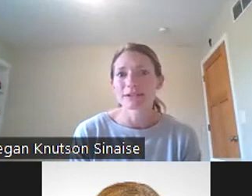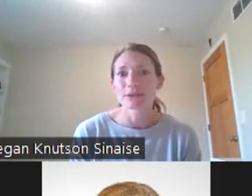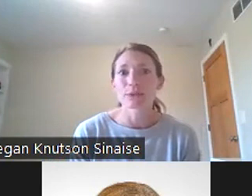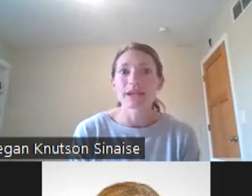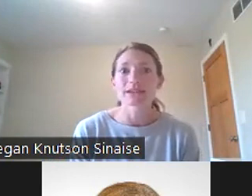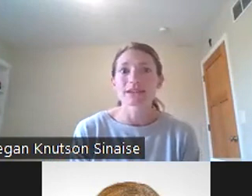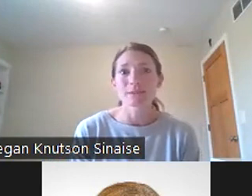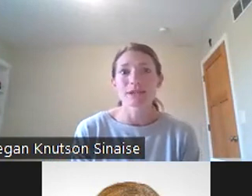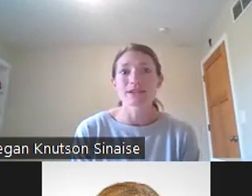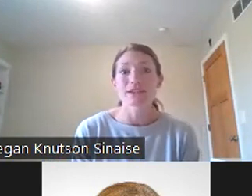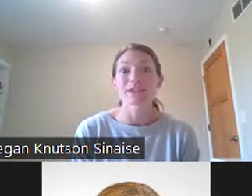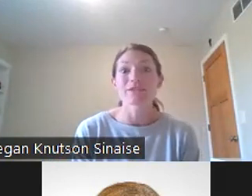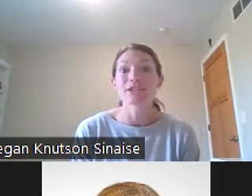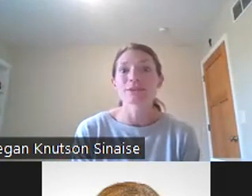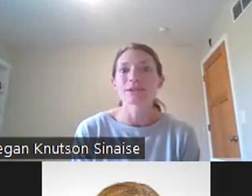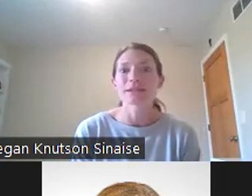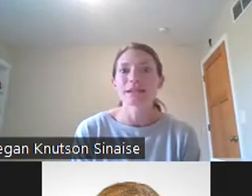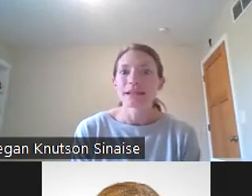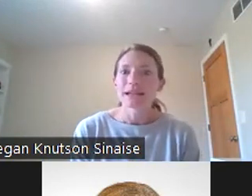We get to speak to the individuals.